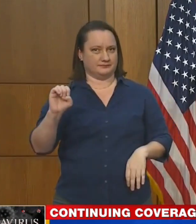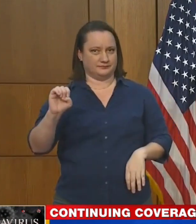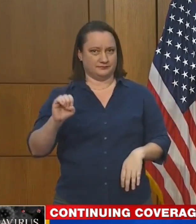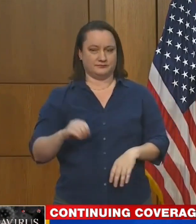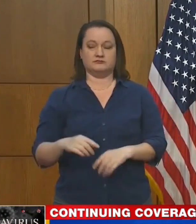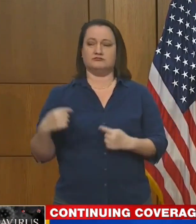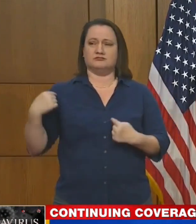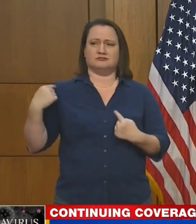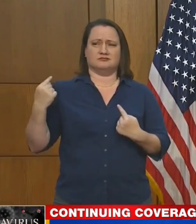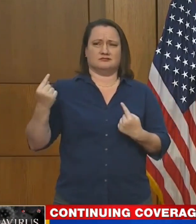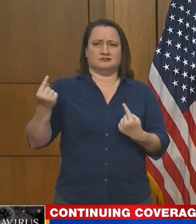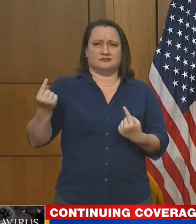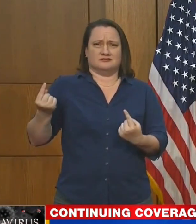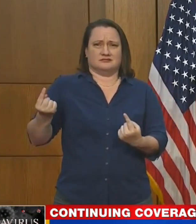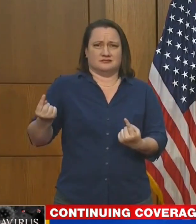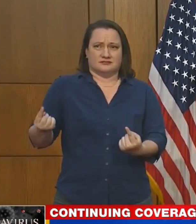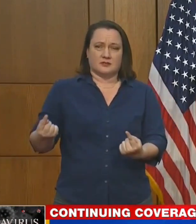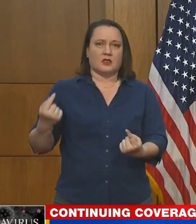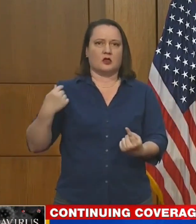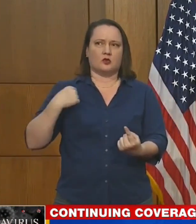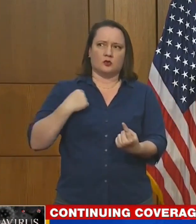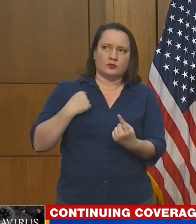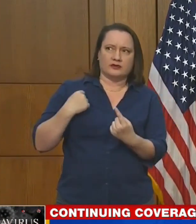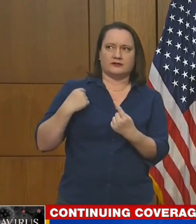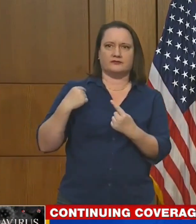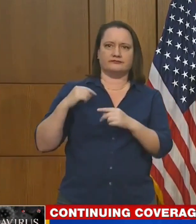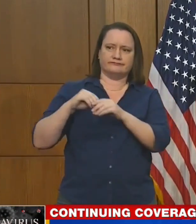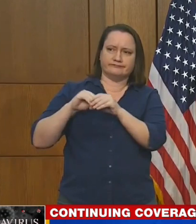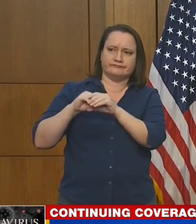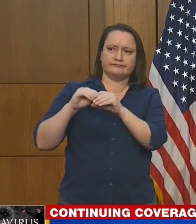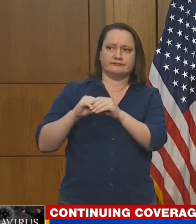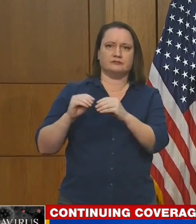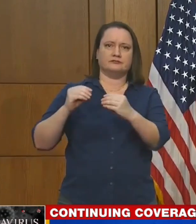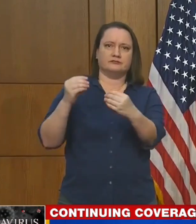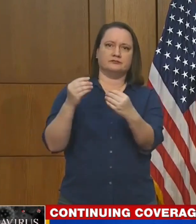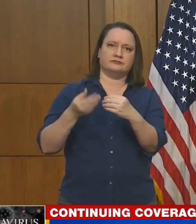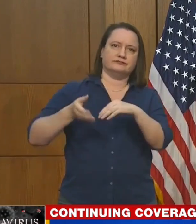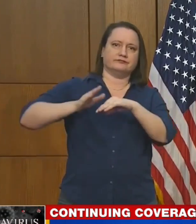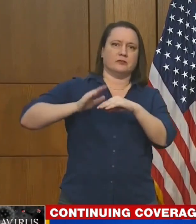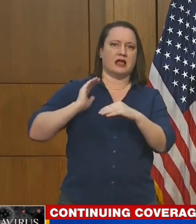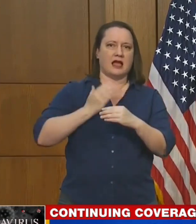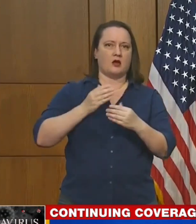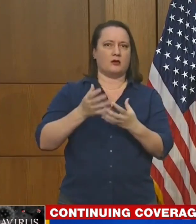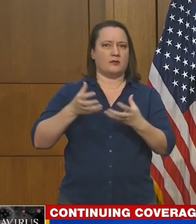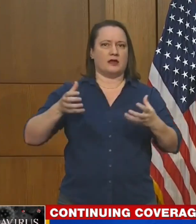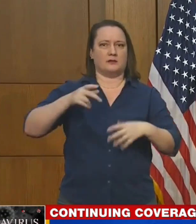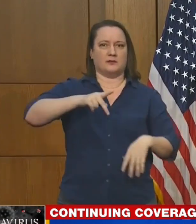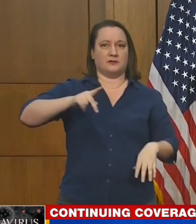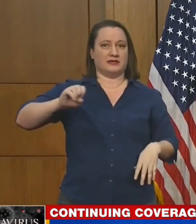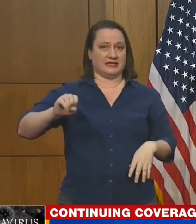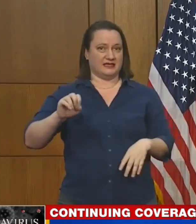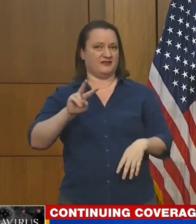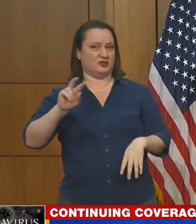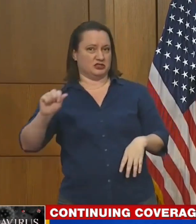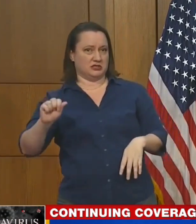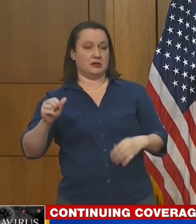TO TURN TO PPE. SINCE THEL BEGINNING OF THIS PANDEMIC WE HAVE WORK TO BUILD UP THE